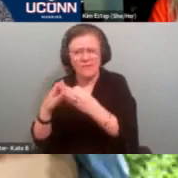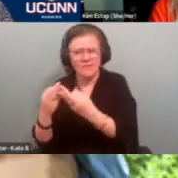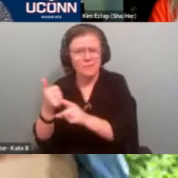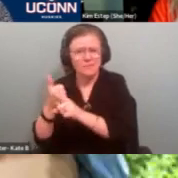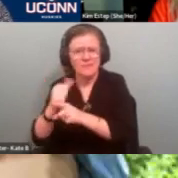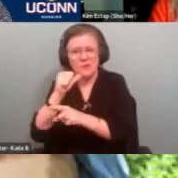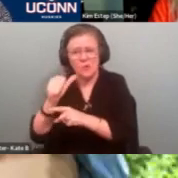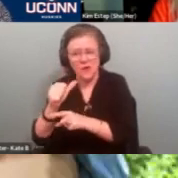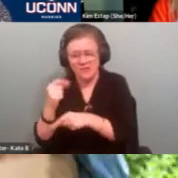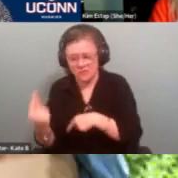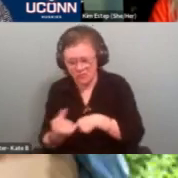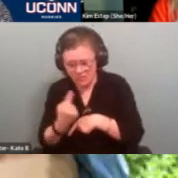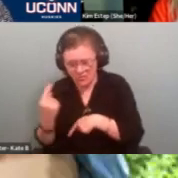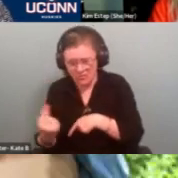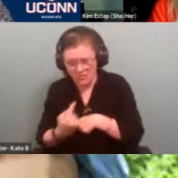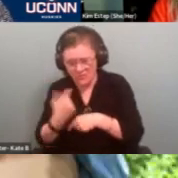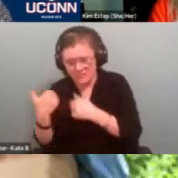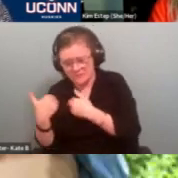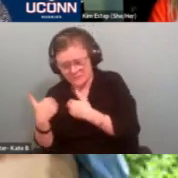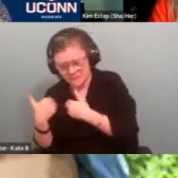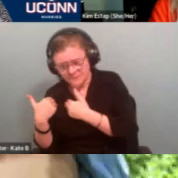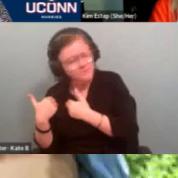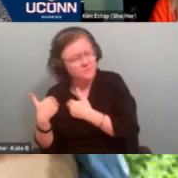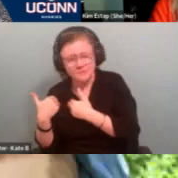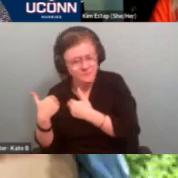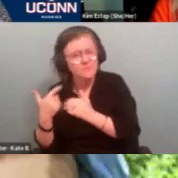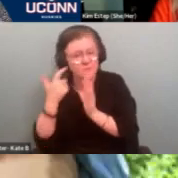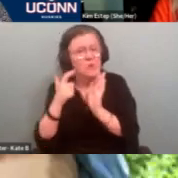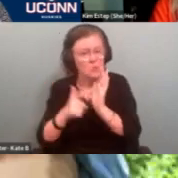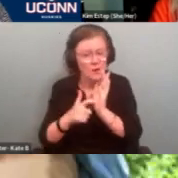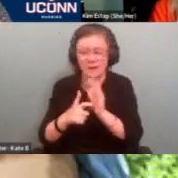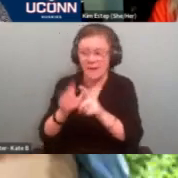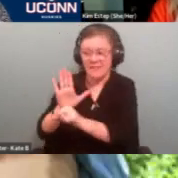journey alone, to recognize that their future can be better than